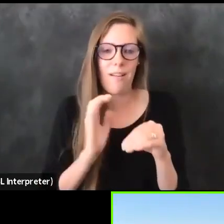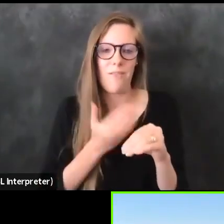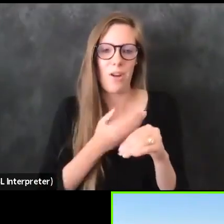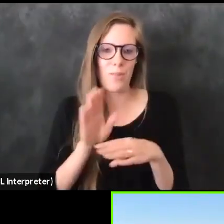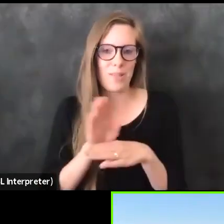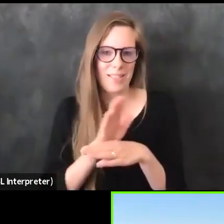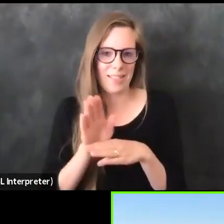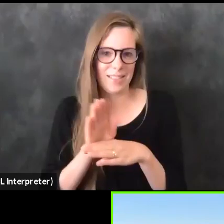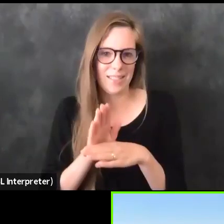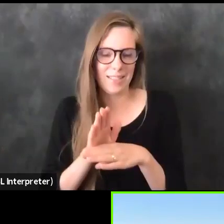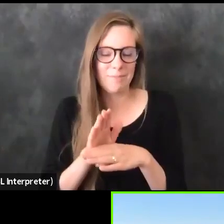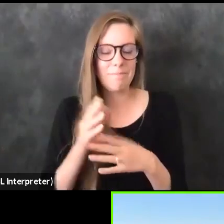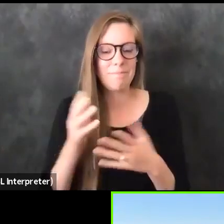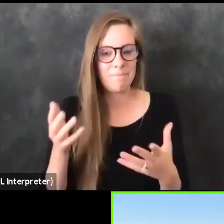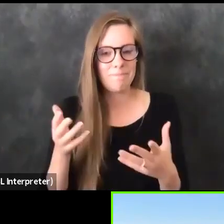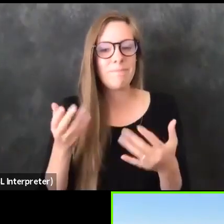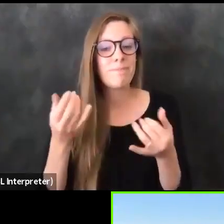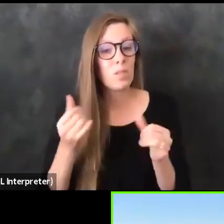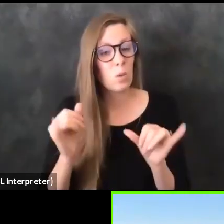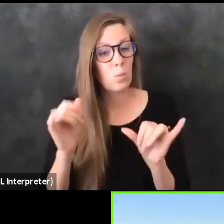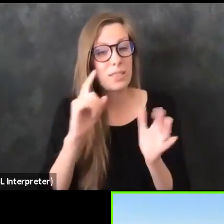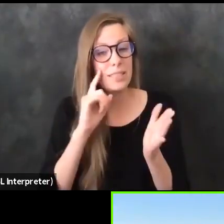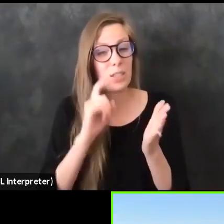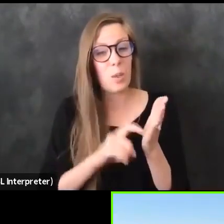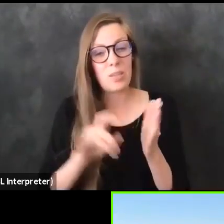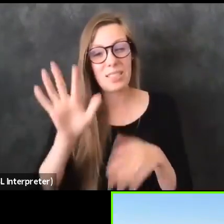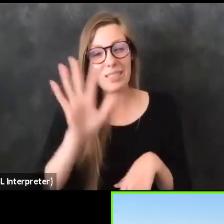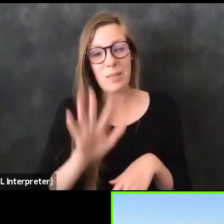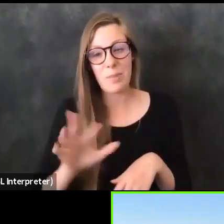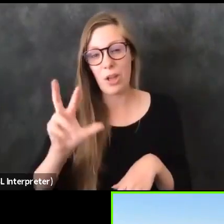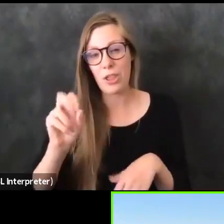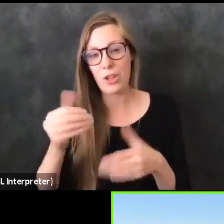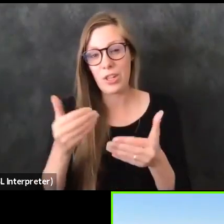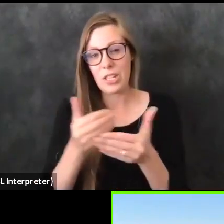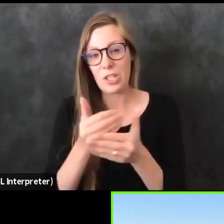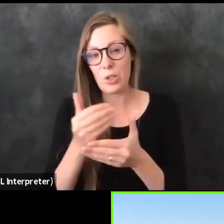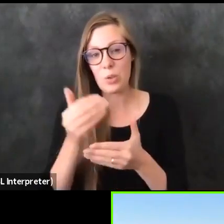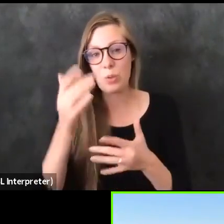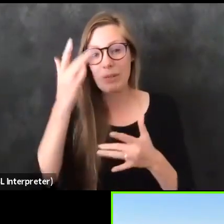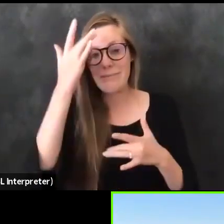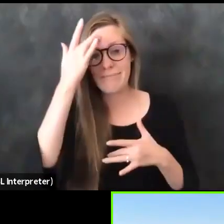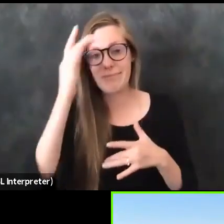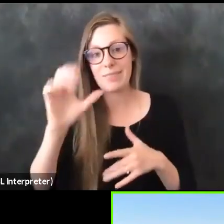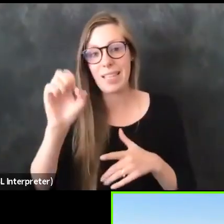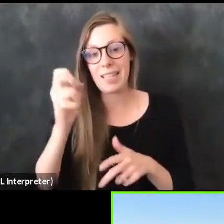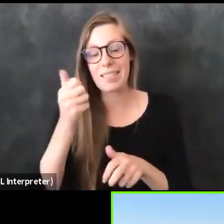That said, we're still seeing around 30 new virus cases each day in Sonoma County.